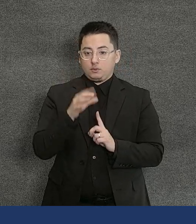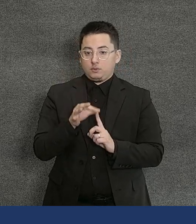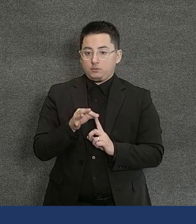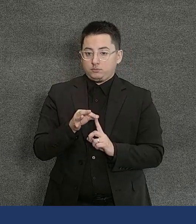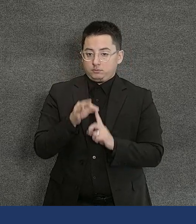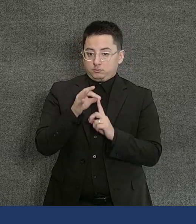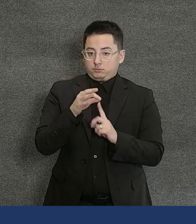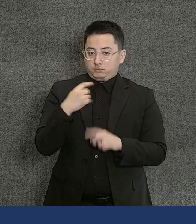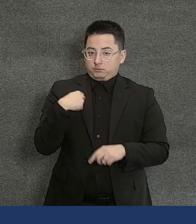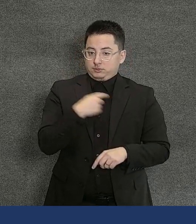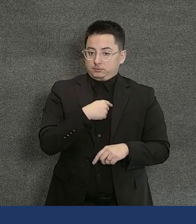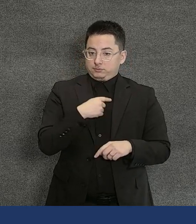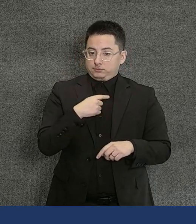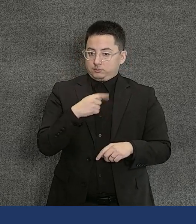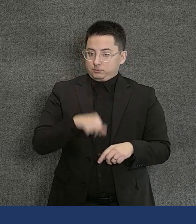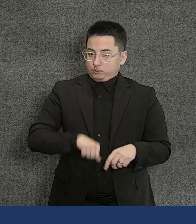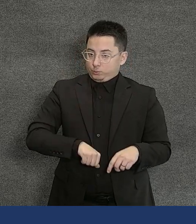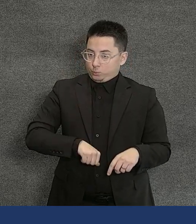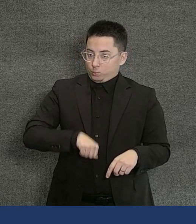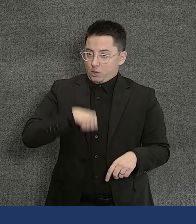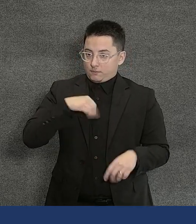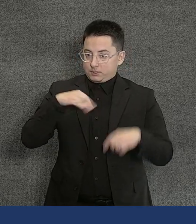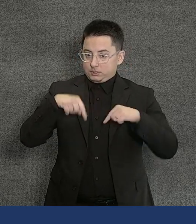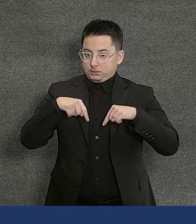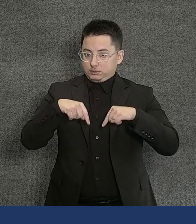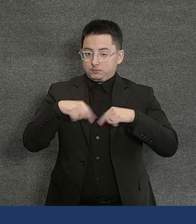For years, there's been a federal law and state